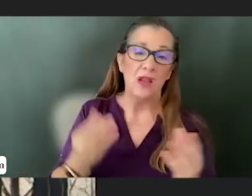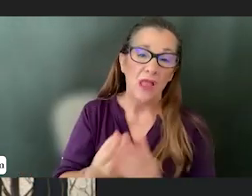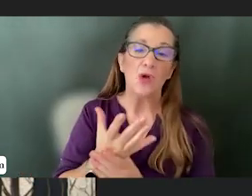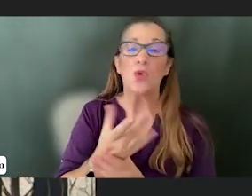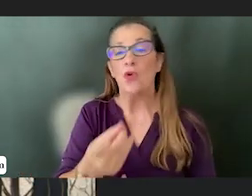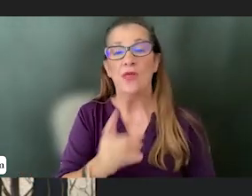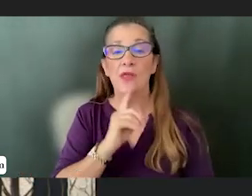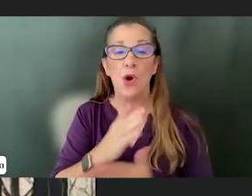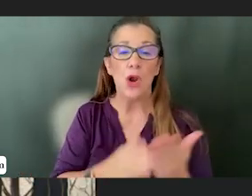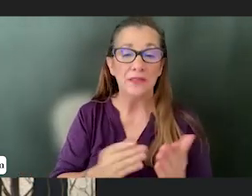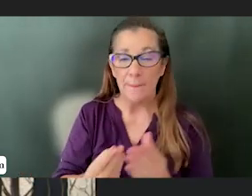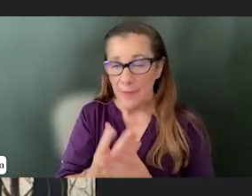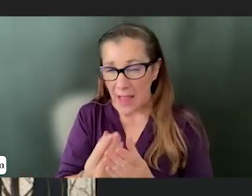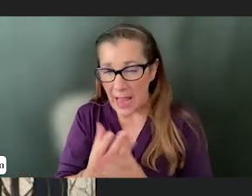There are certain plants that are present.